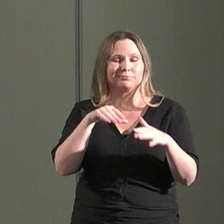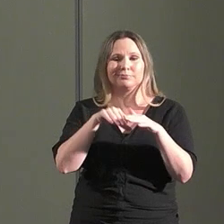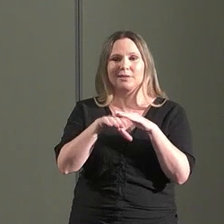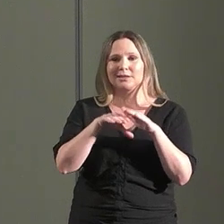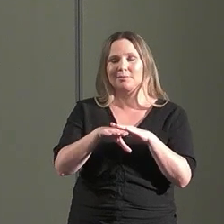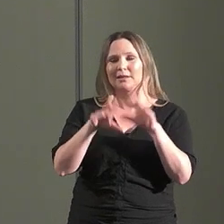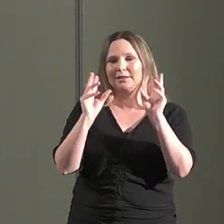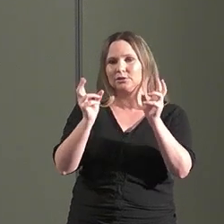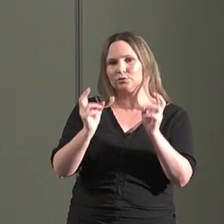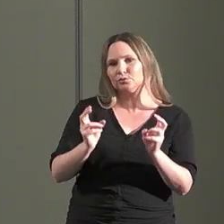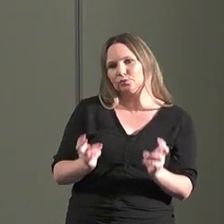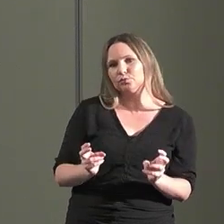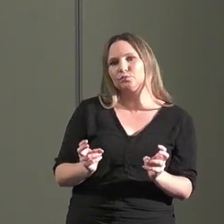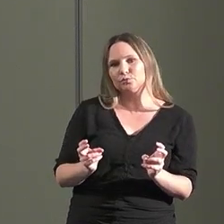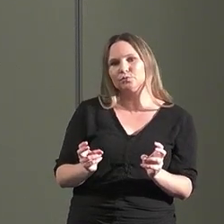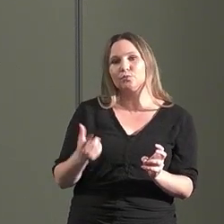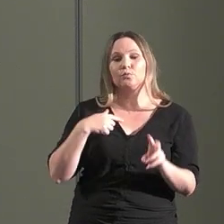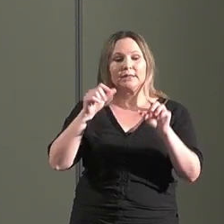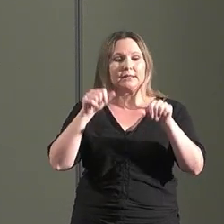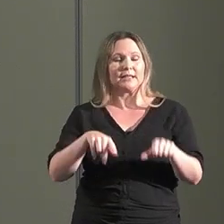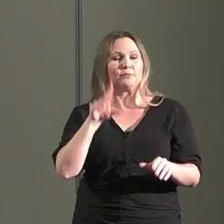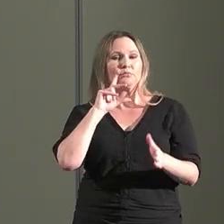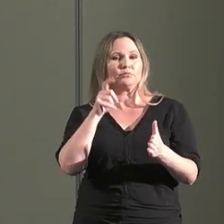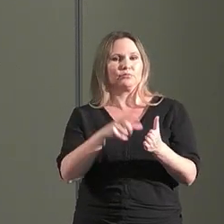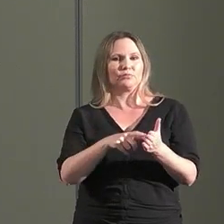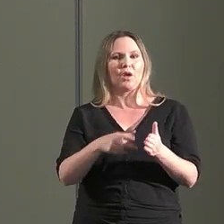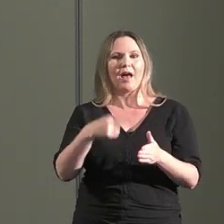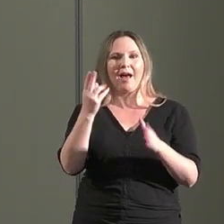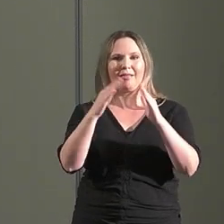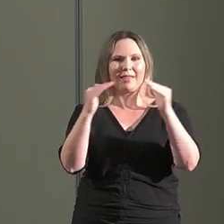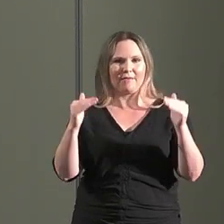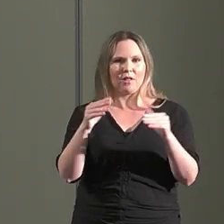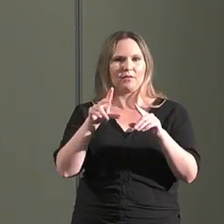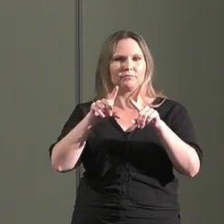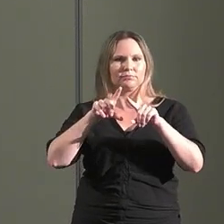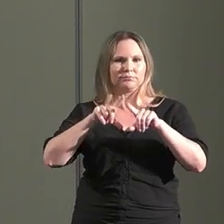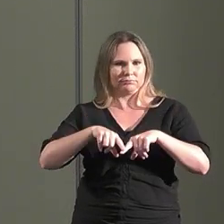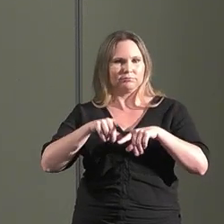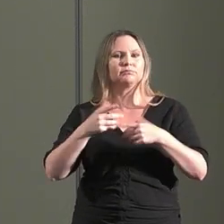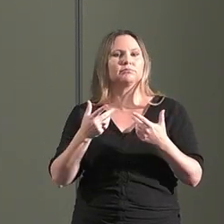These are things detected with high-level of reliability.